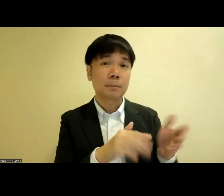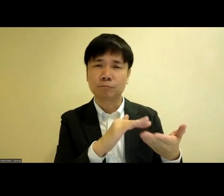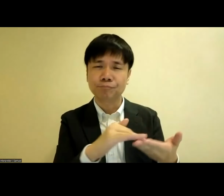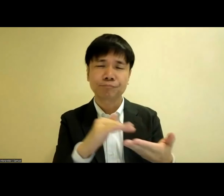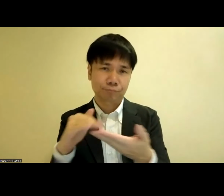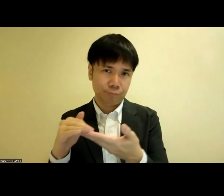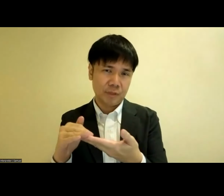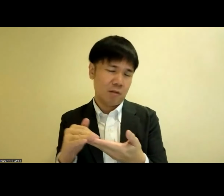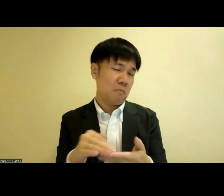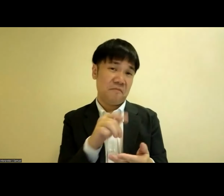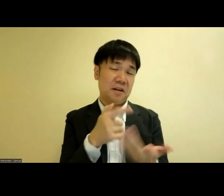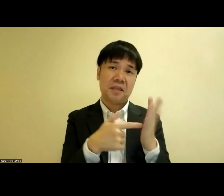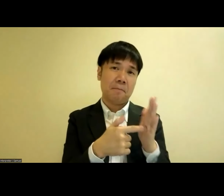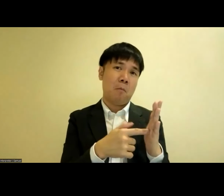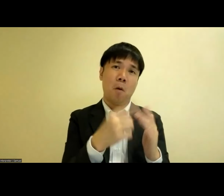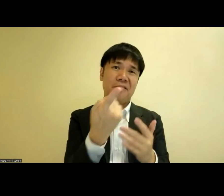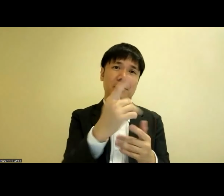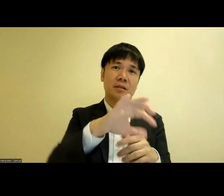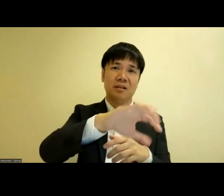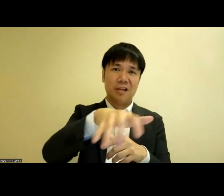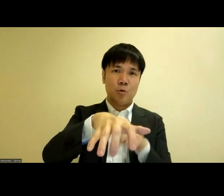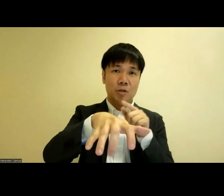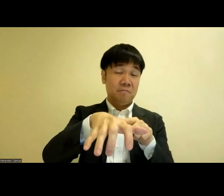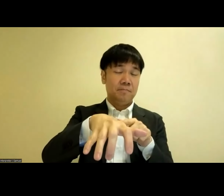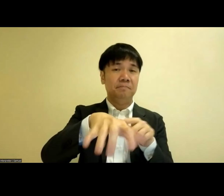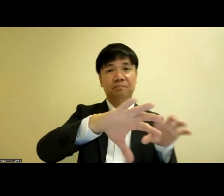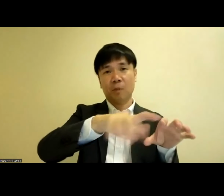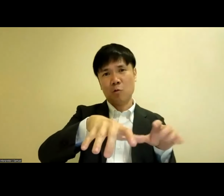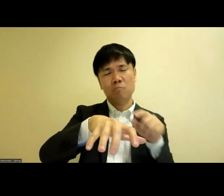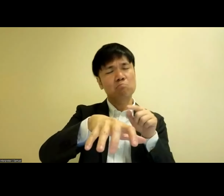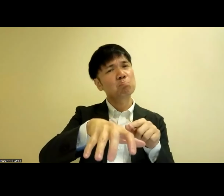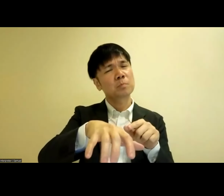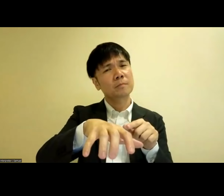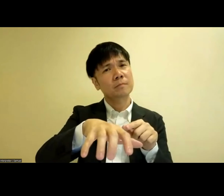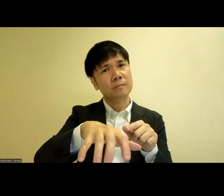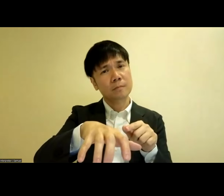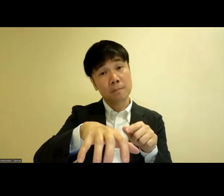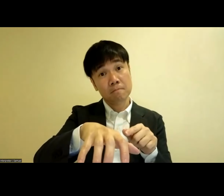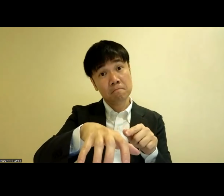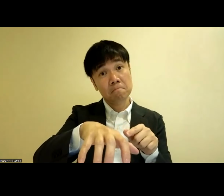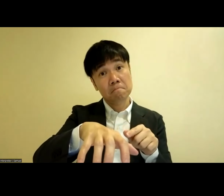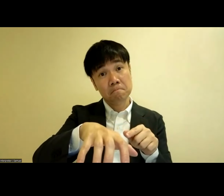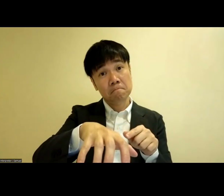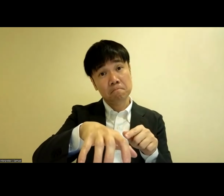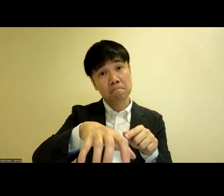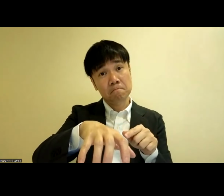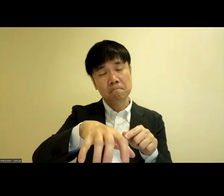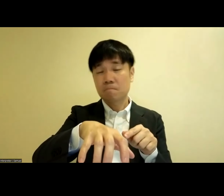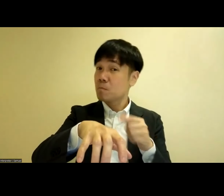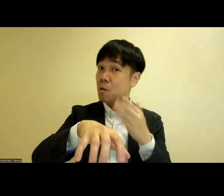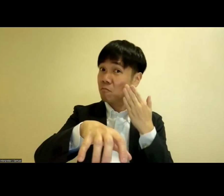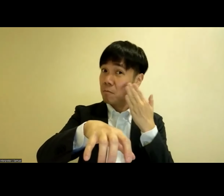the institutionalization measures, Independent Living assistance in the community, and to prevent the institutionalization, particularly for children.